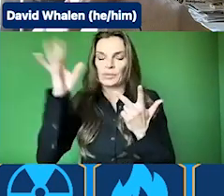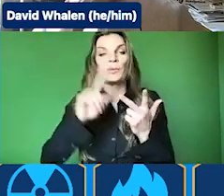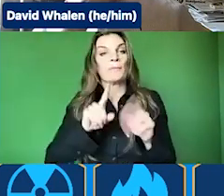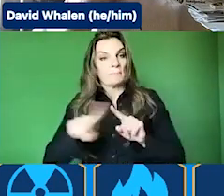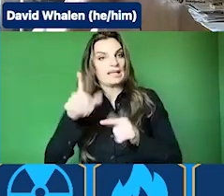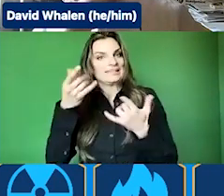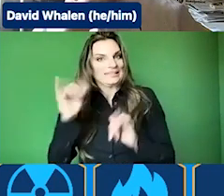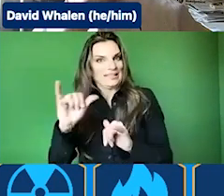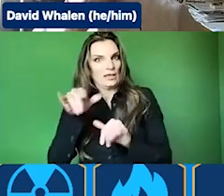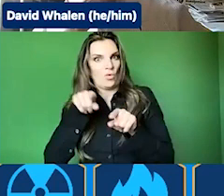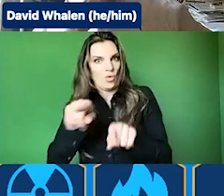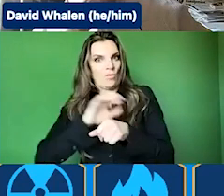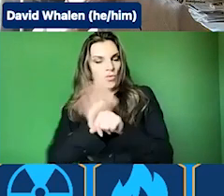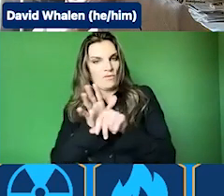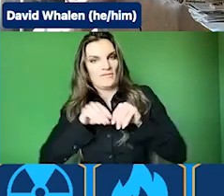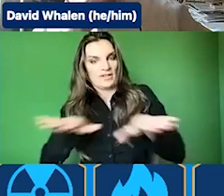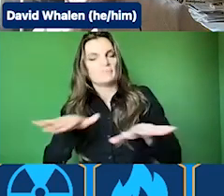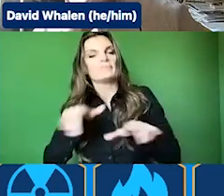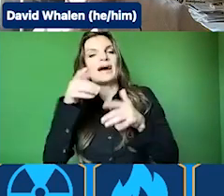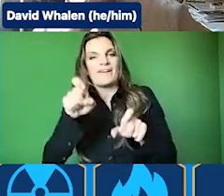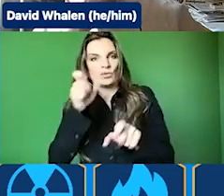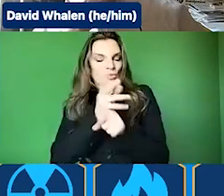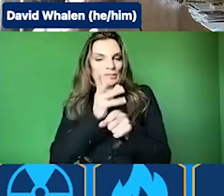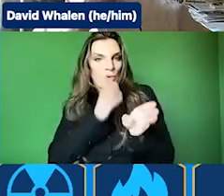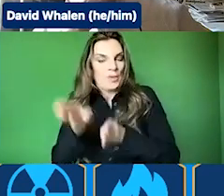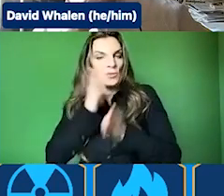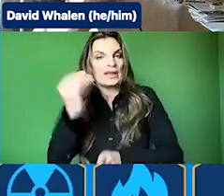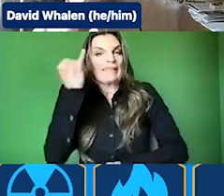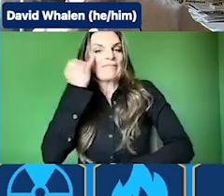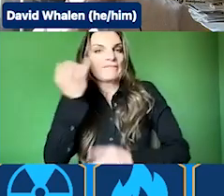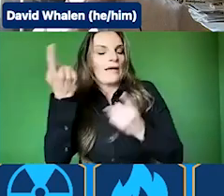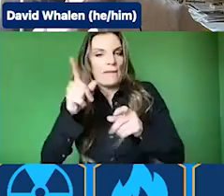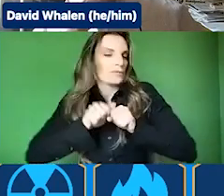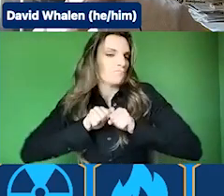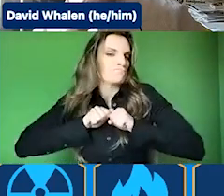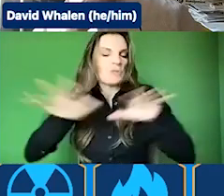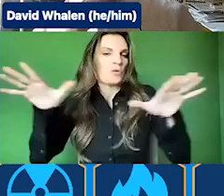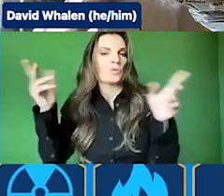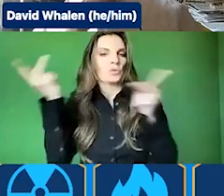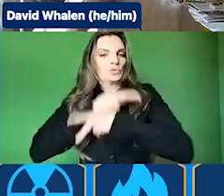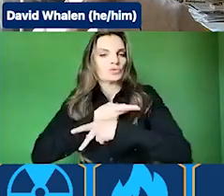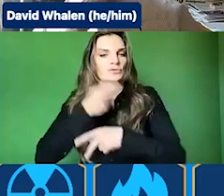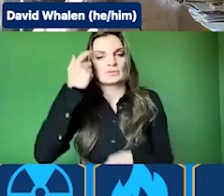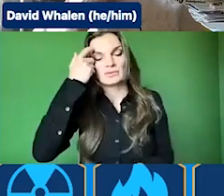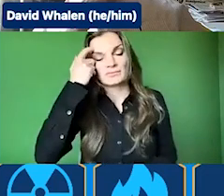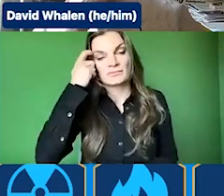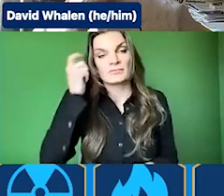for the nightmare scenario to make it the least of a nightmare as possible. A lot of focus on